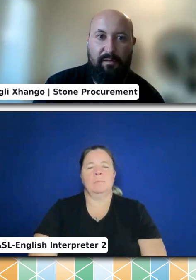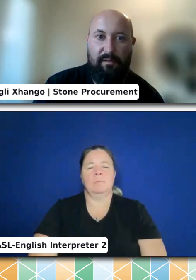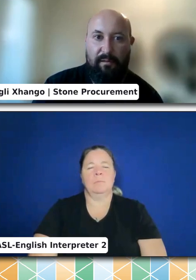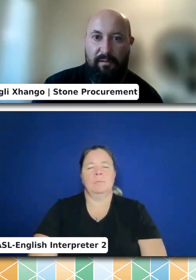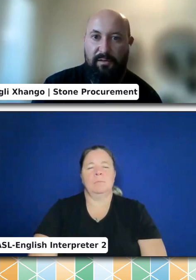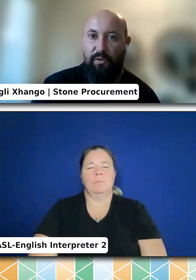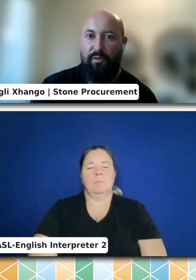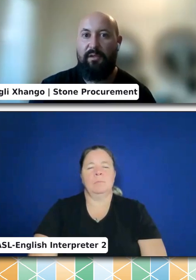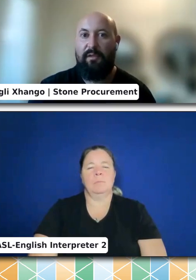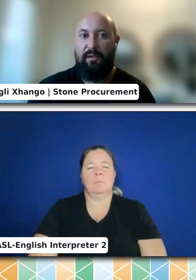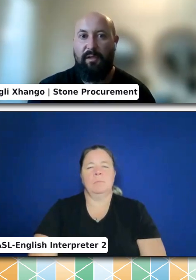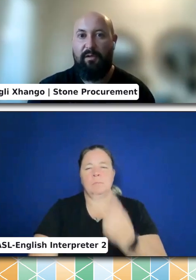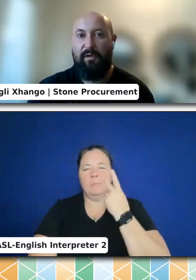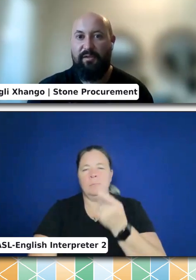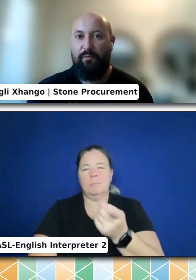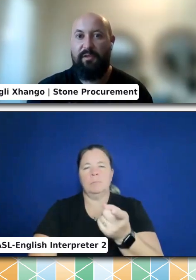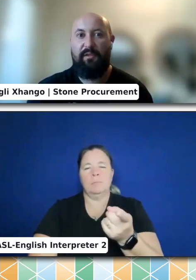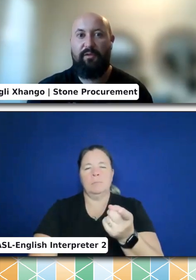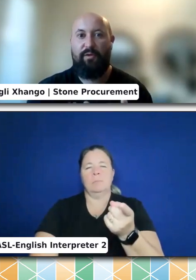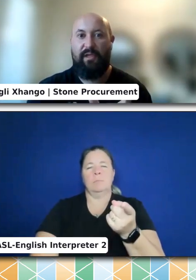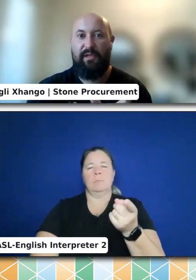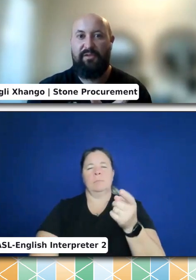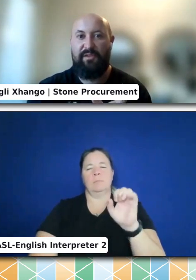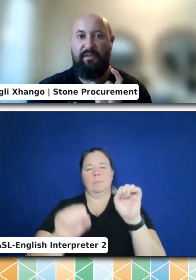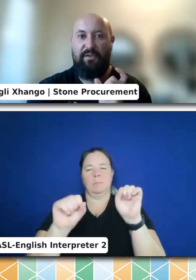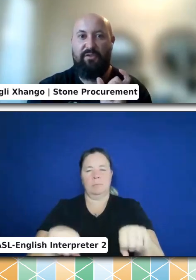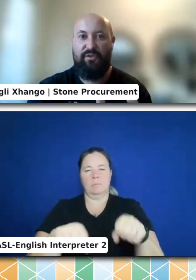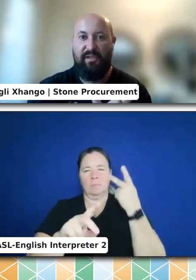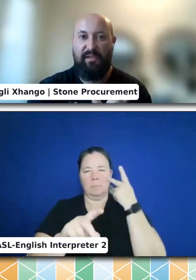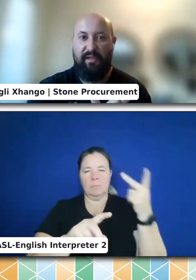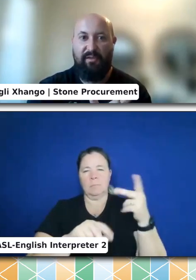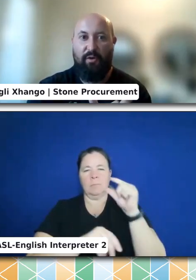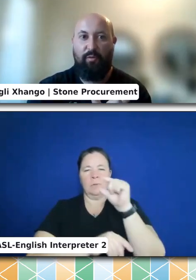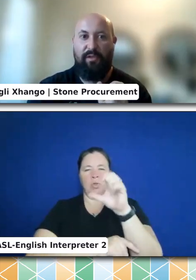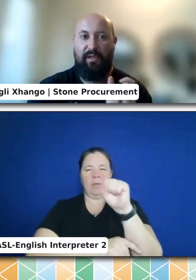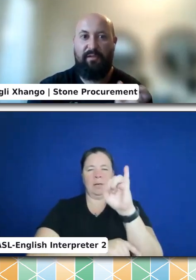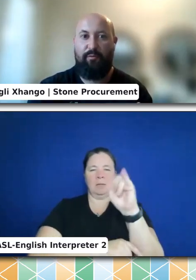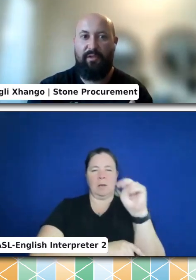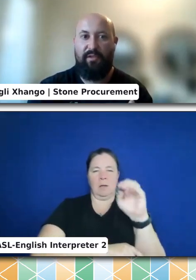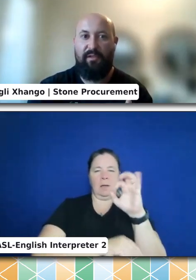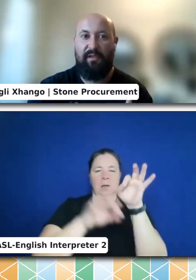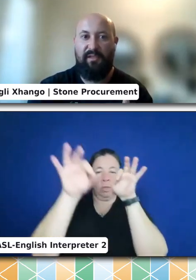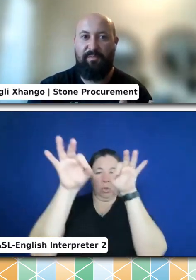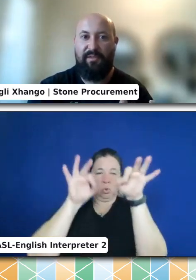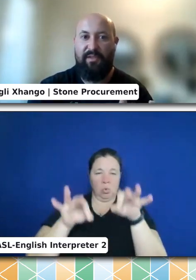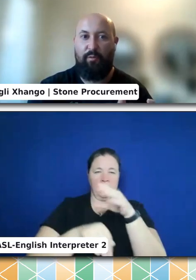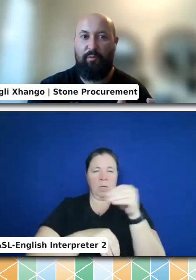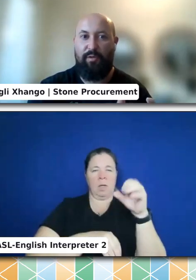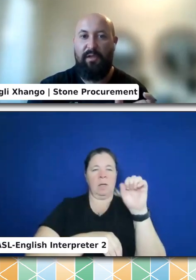So, on this one, you can actually see the GSIN code and the UN SVC code.